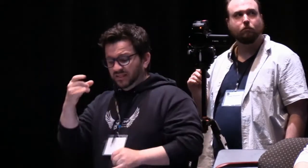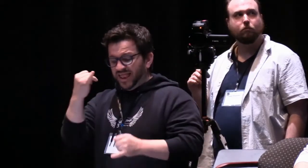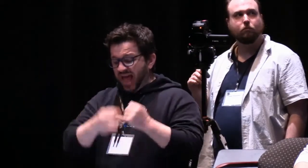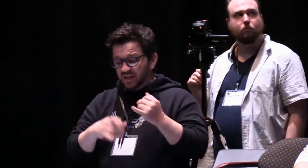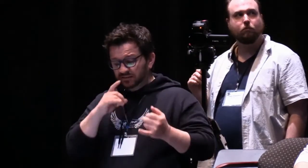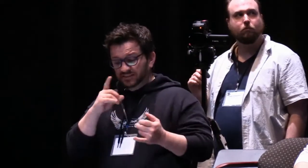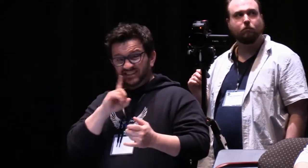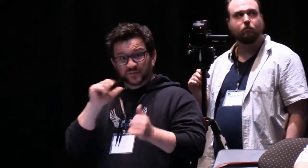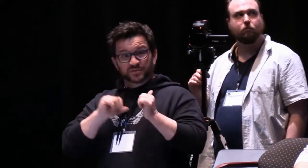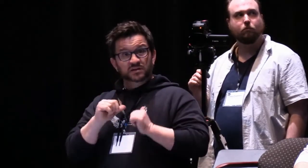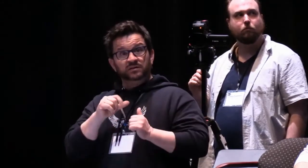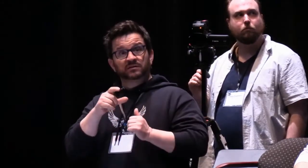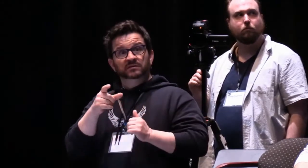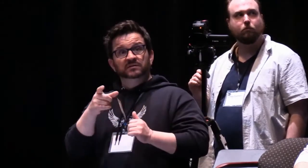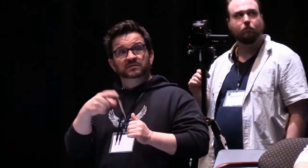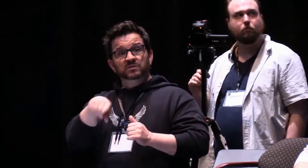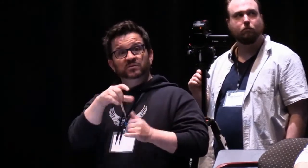it's really, it's a multi-tiered question.